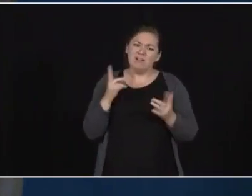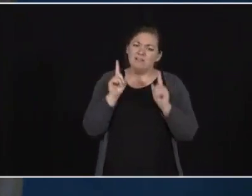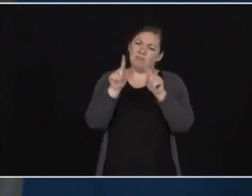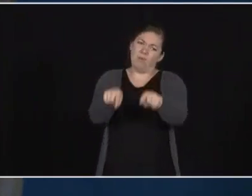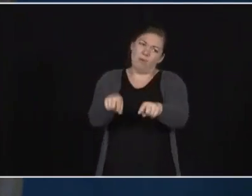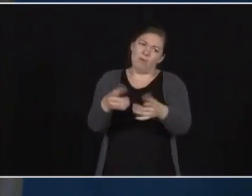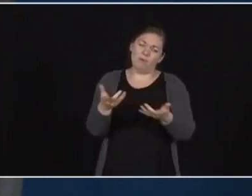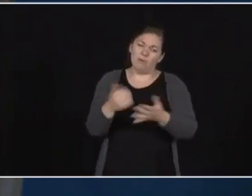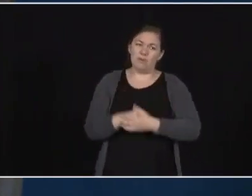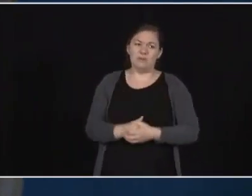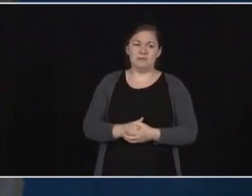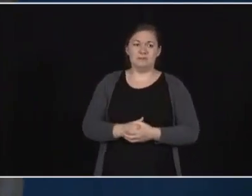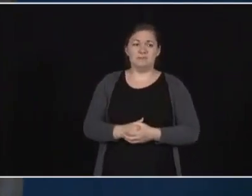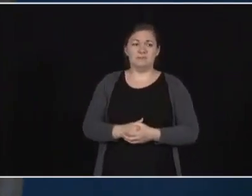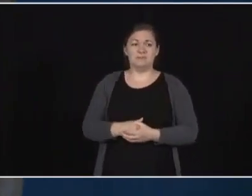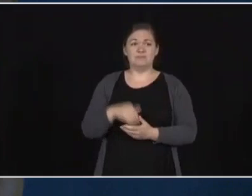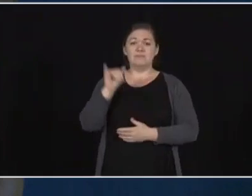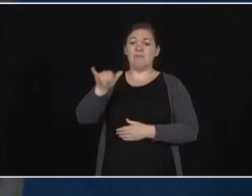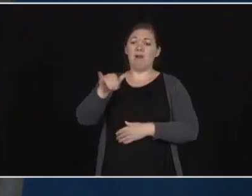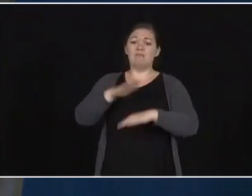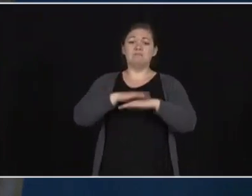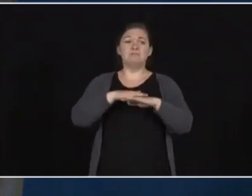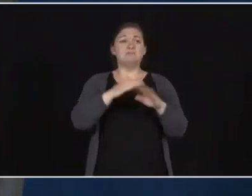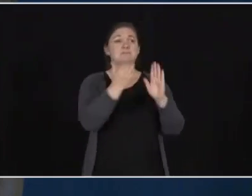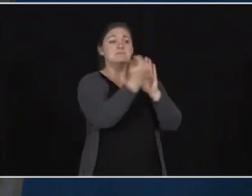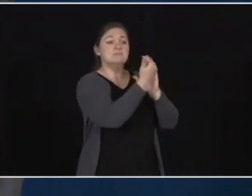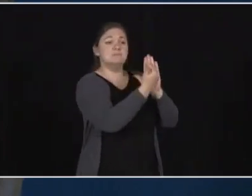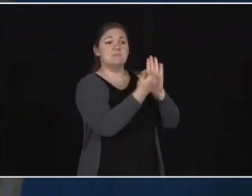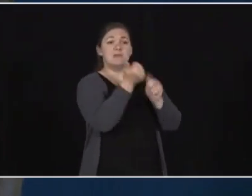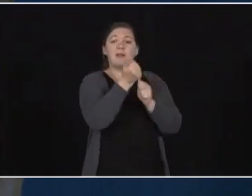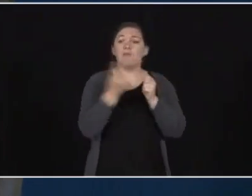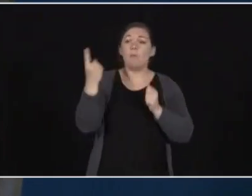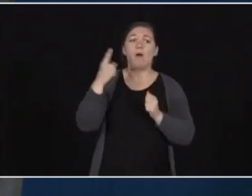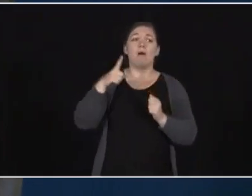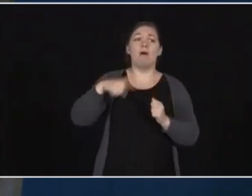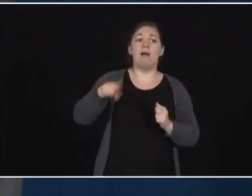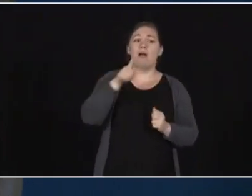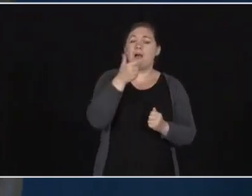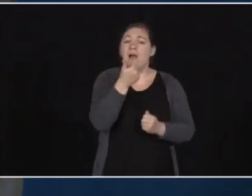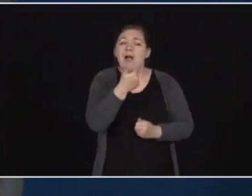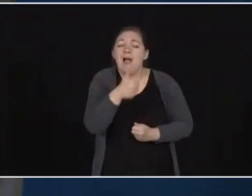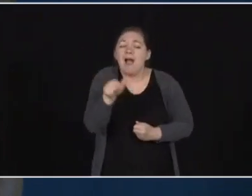of being exposed in some way or concern that they have something. The guidance that Doctor Williams provided and